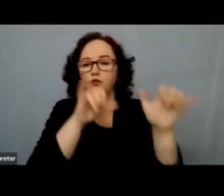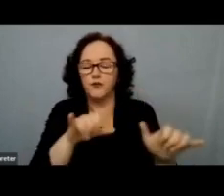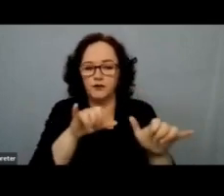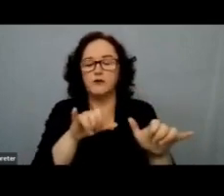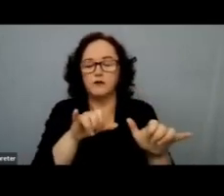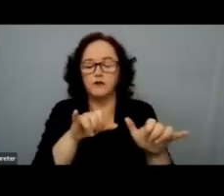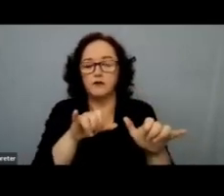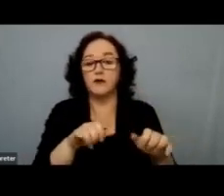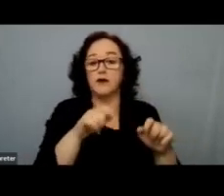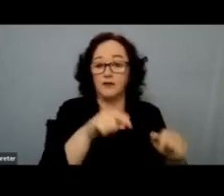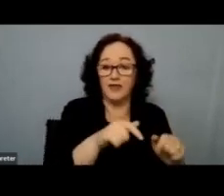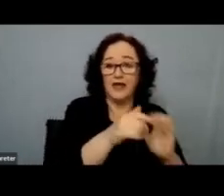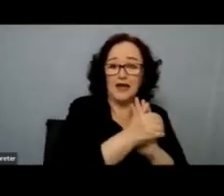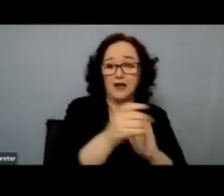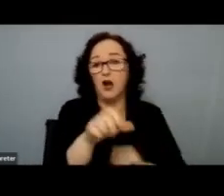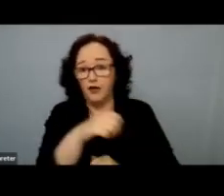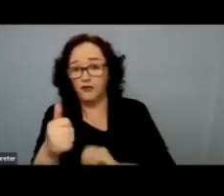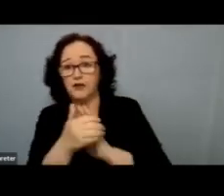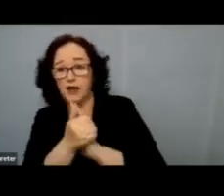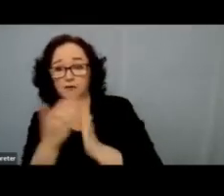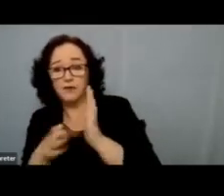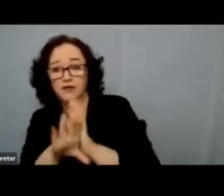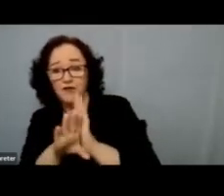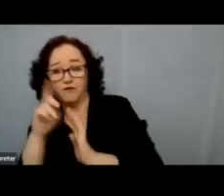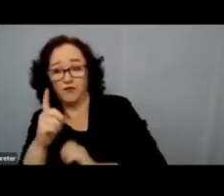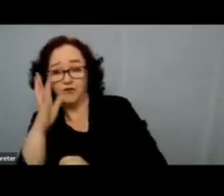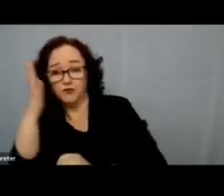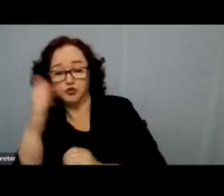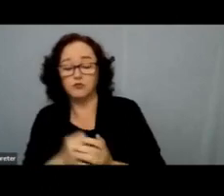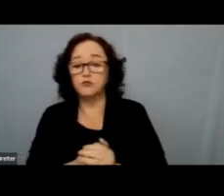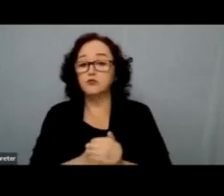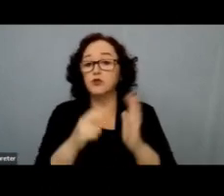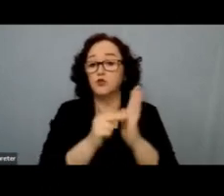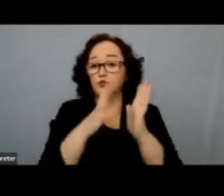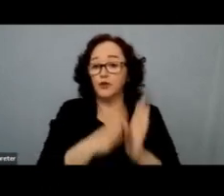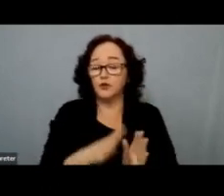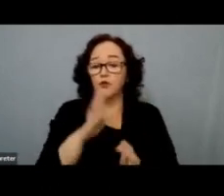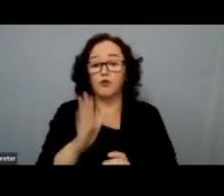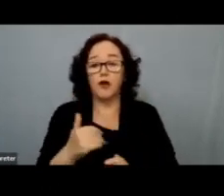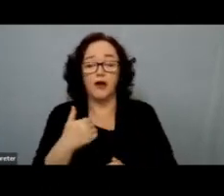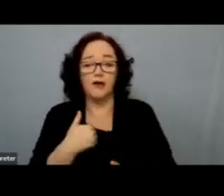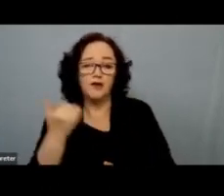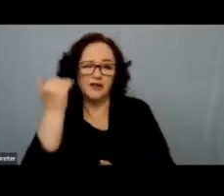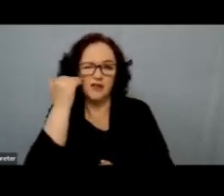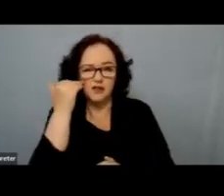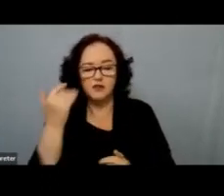any other guides that may be developed in the future. So readers would have a sense of familiarity and ease of use for